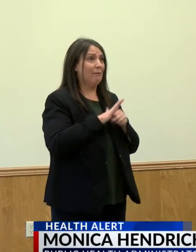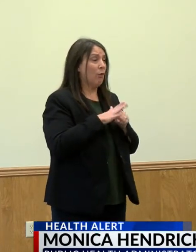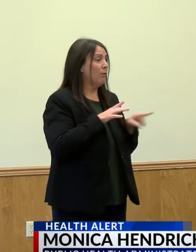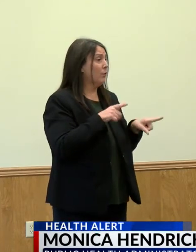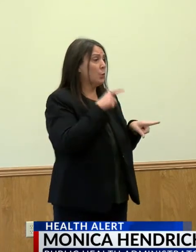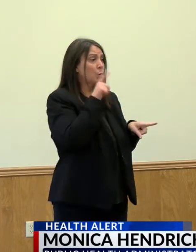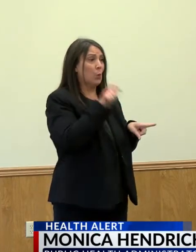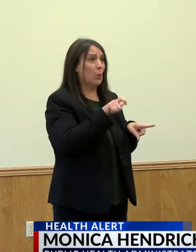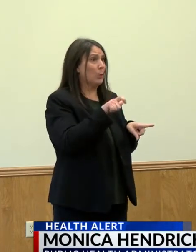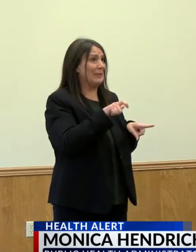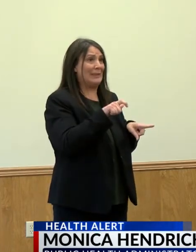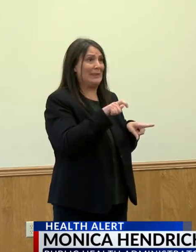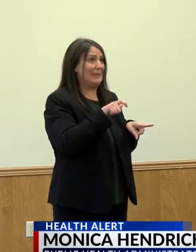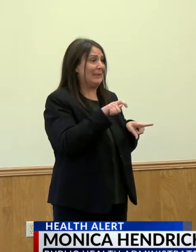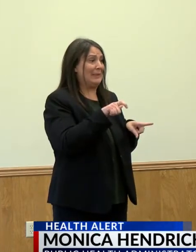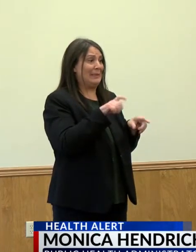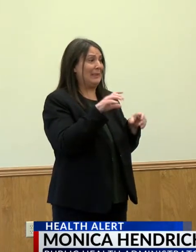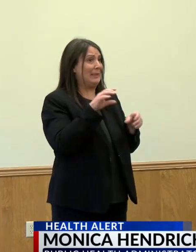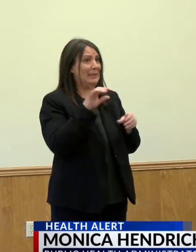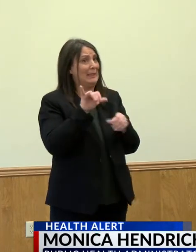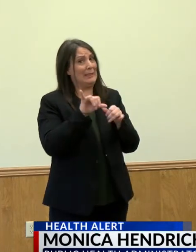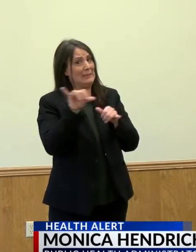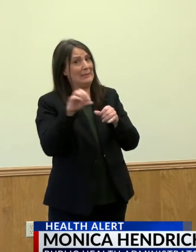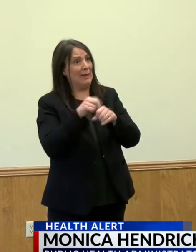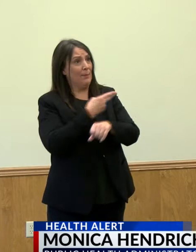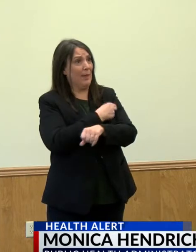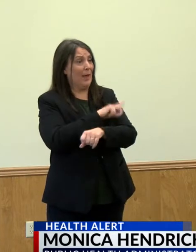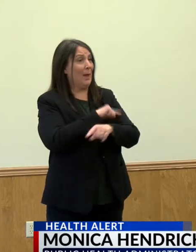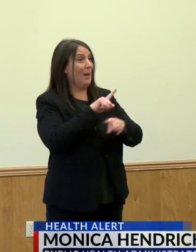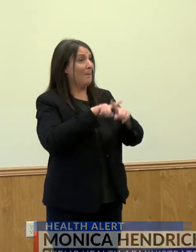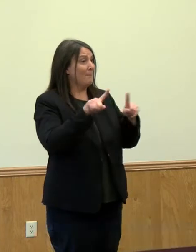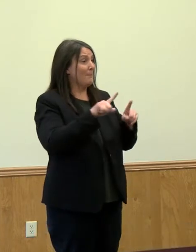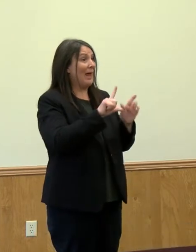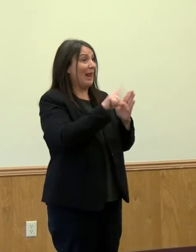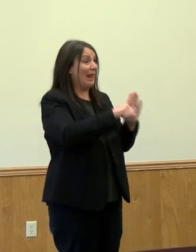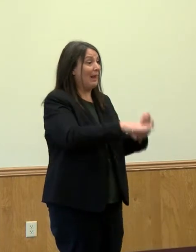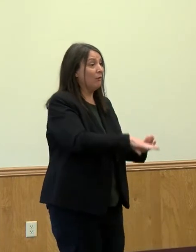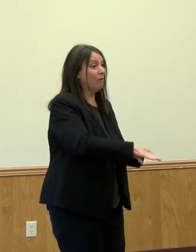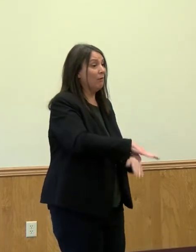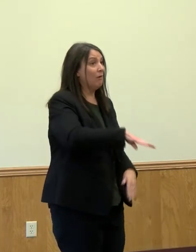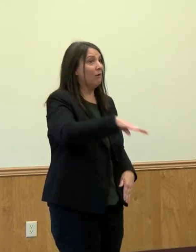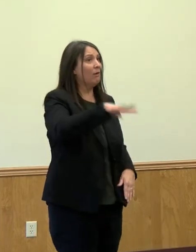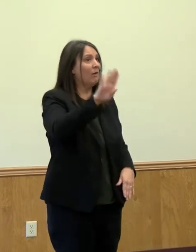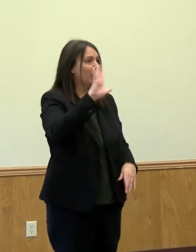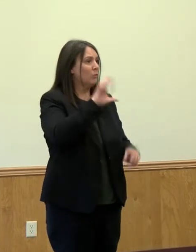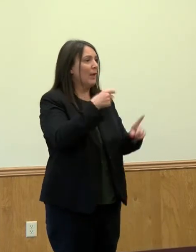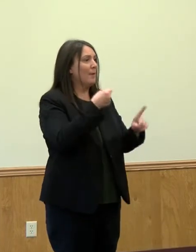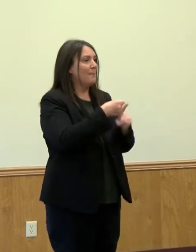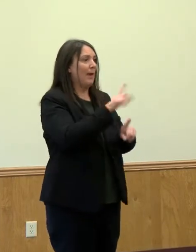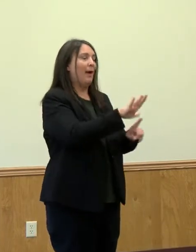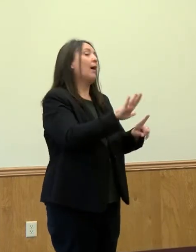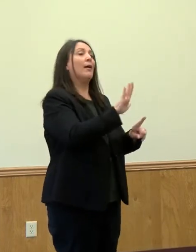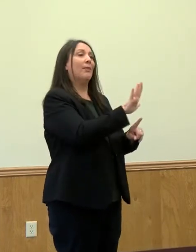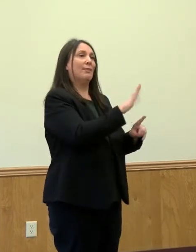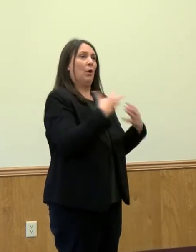COVID. And so again, we're talking continuous fatigue,